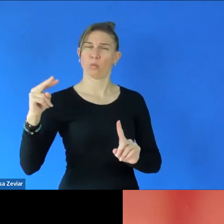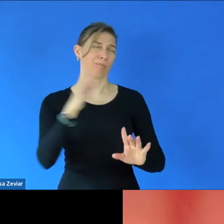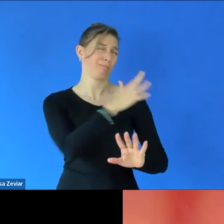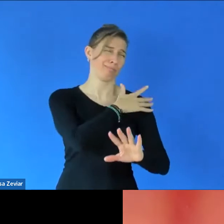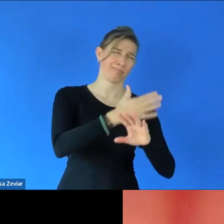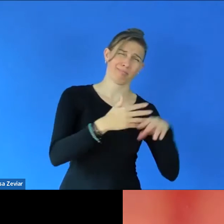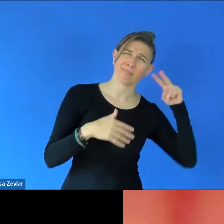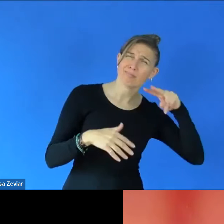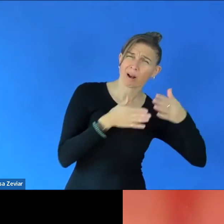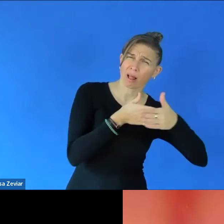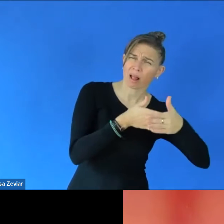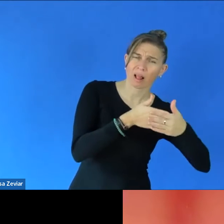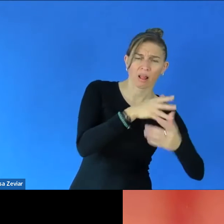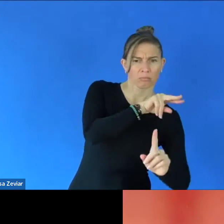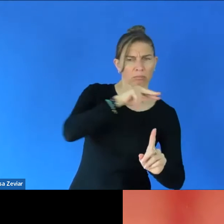and find out the challenges.